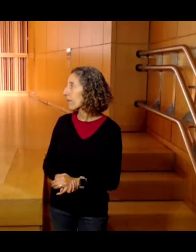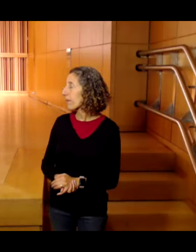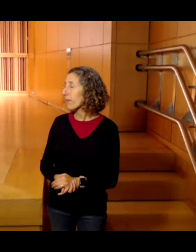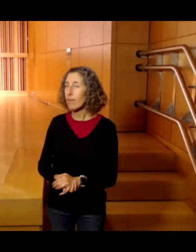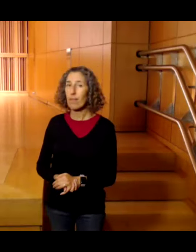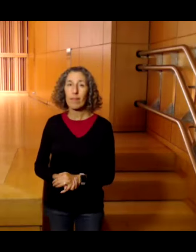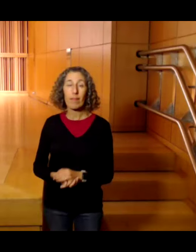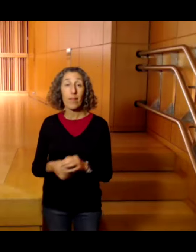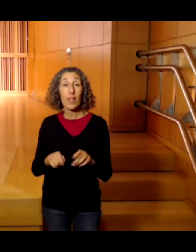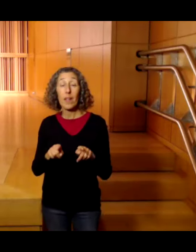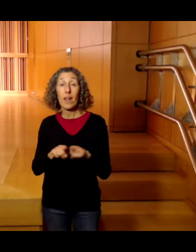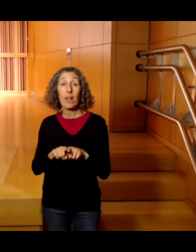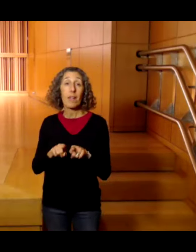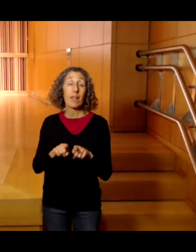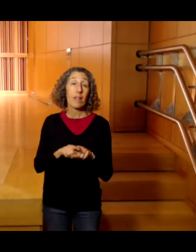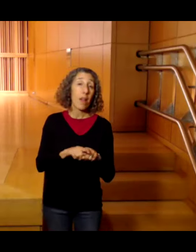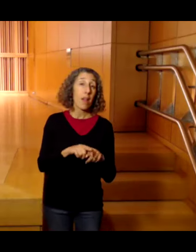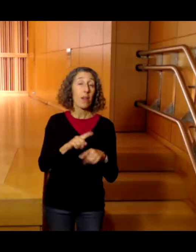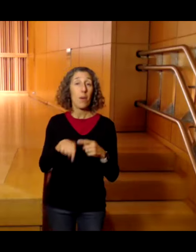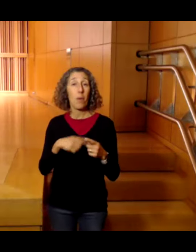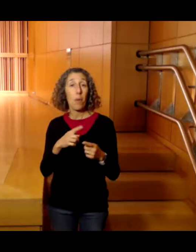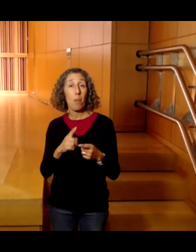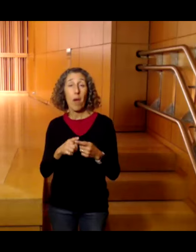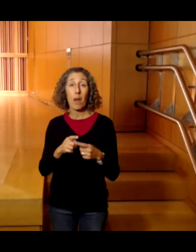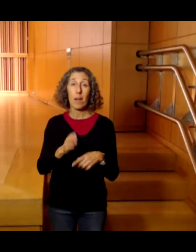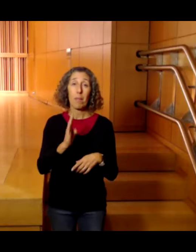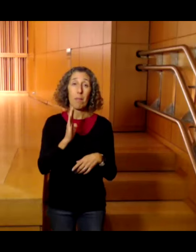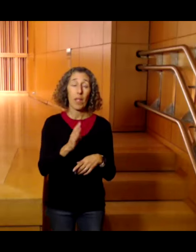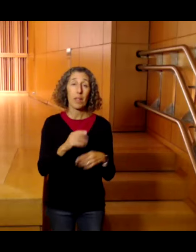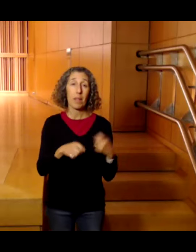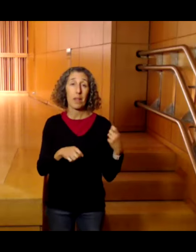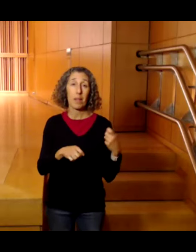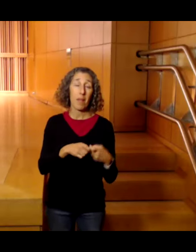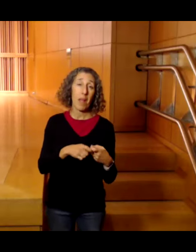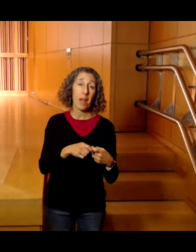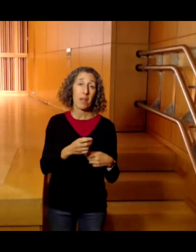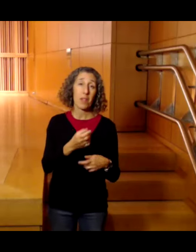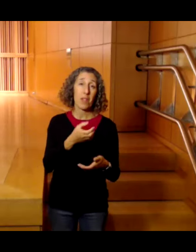is overtaken by the image of. quote, a drunken, sweating, despairing face.